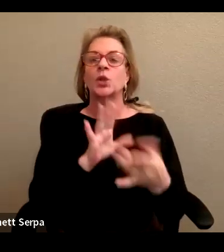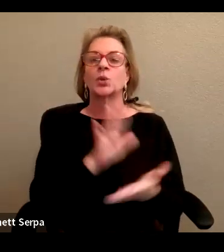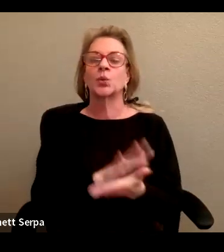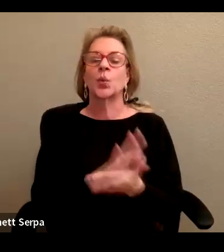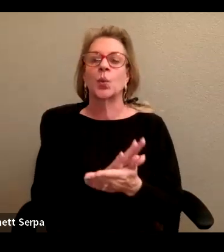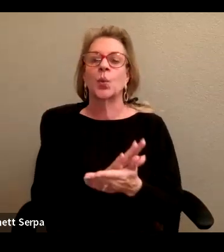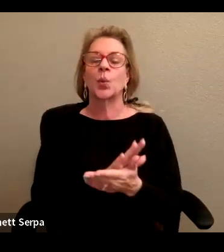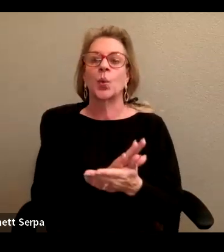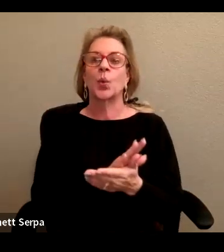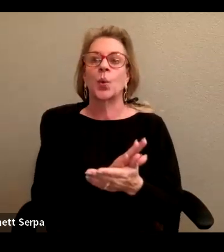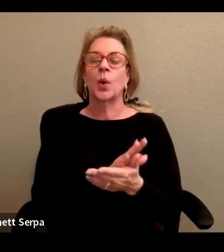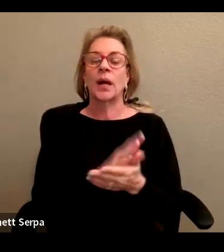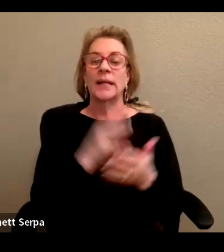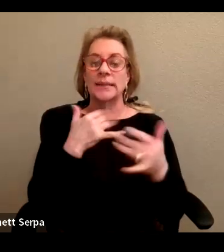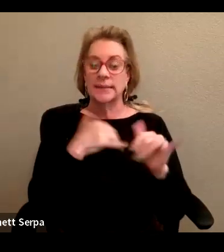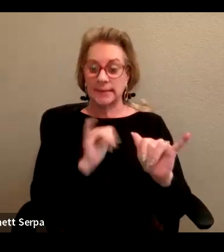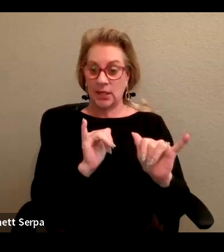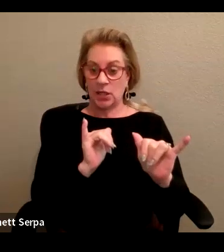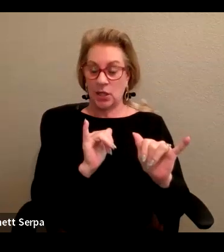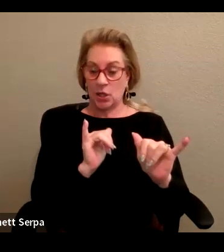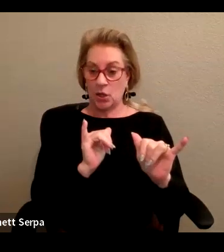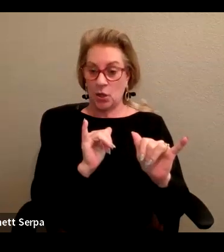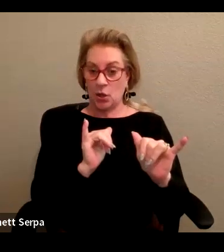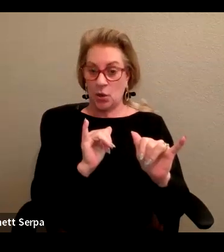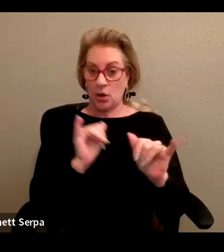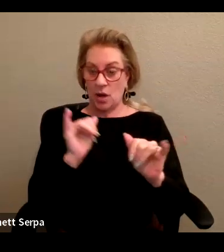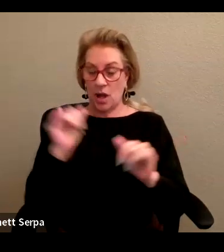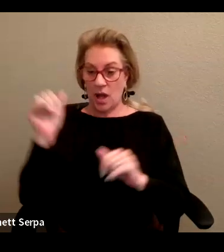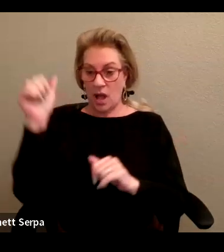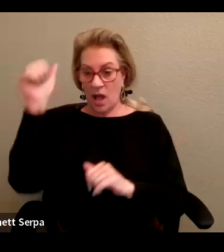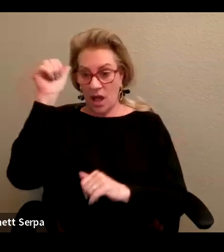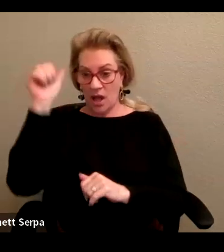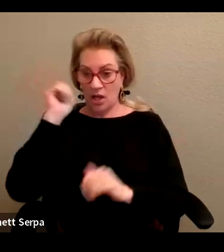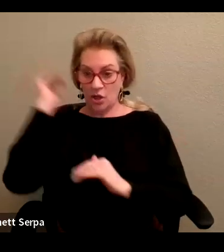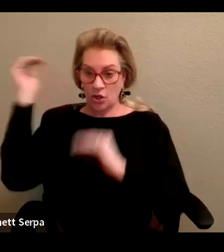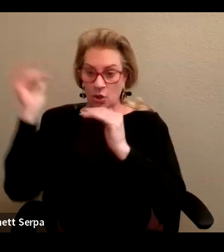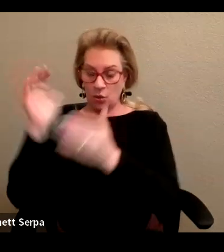schools generally yes and that's because adult schools are part of school district